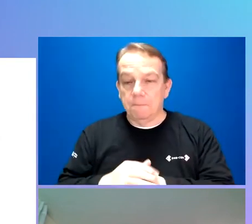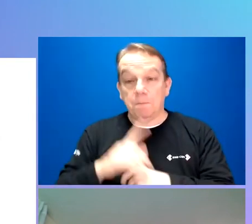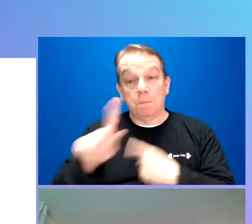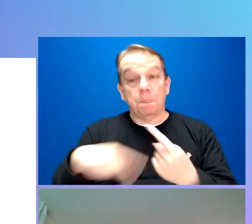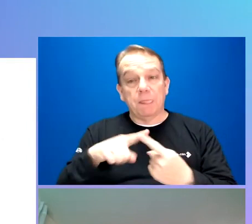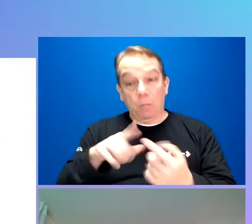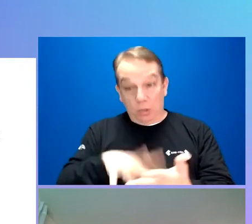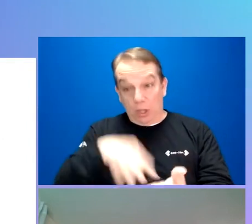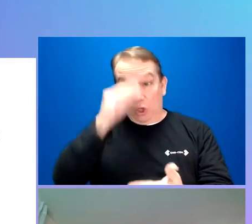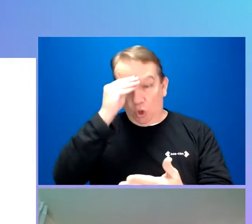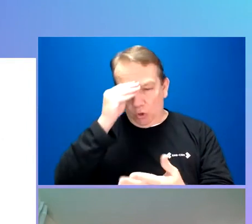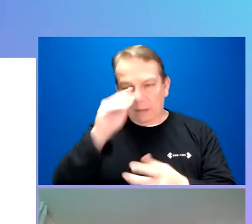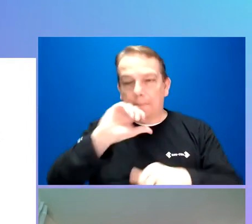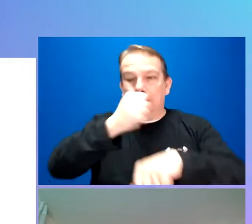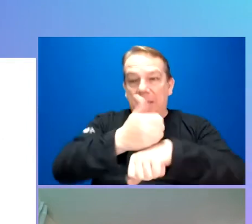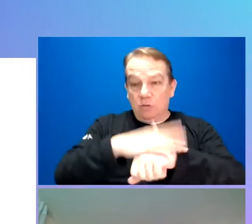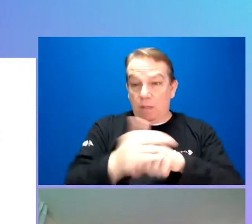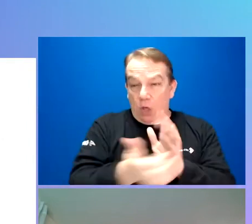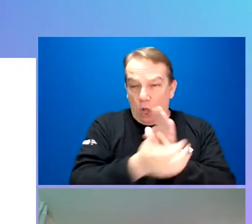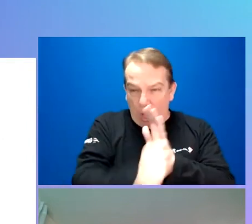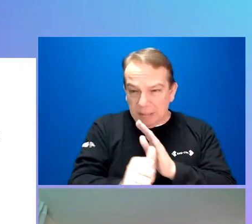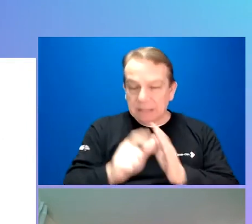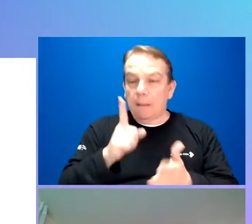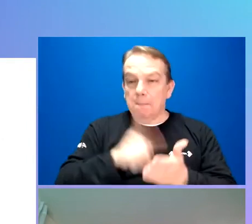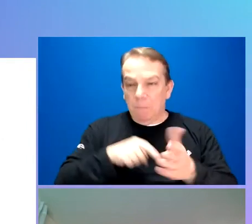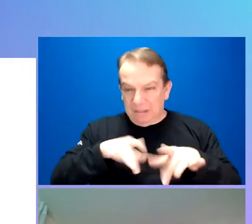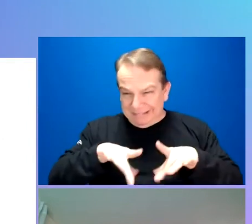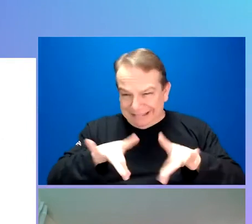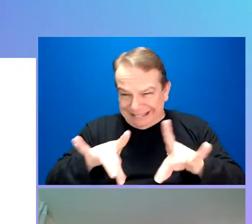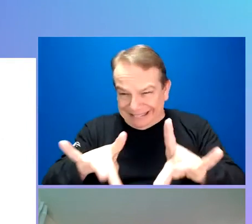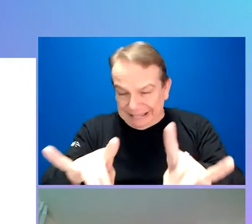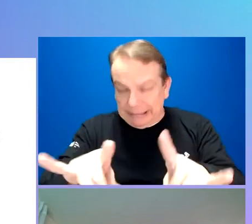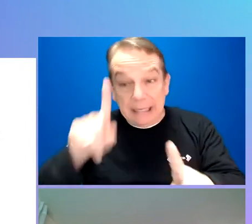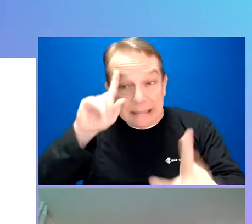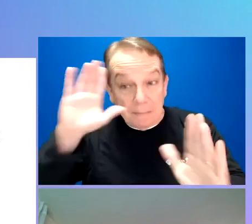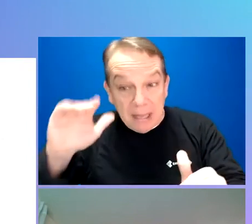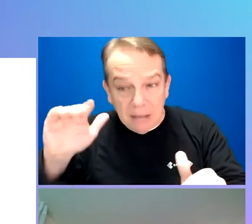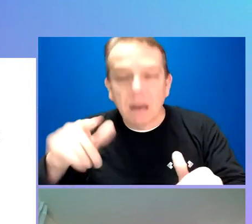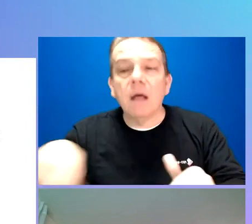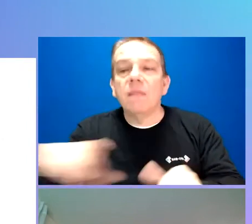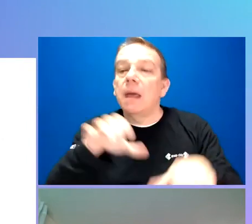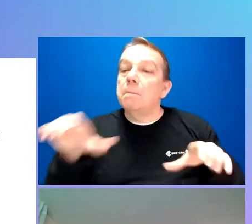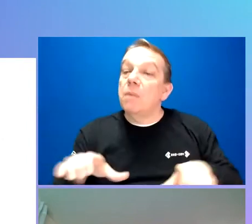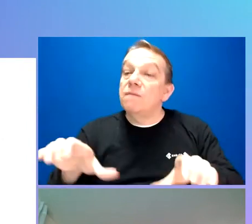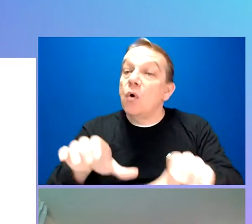competencies that they are expected to acquire for, they